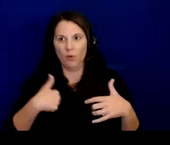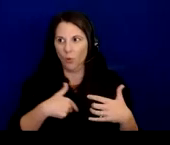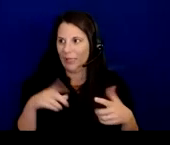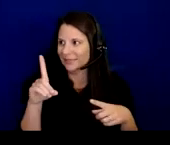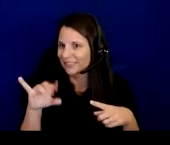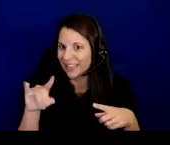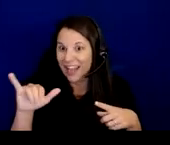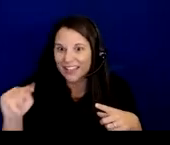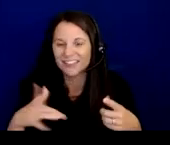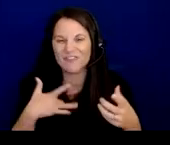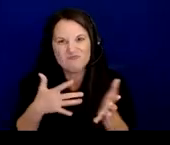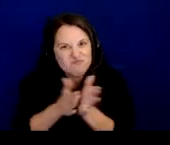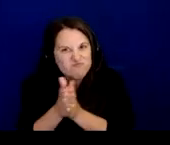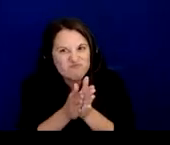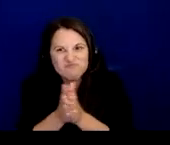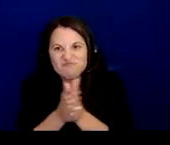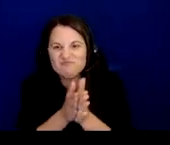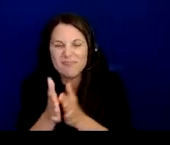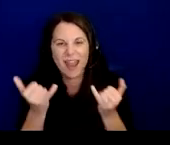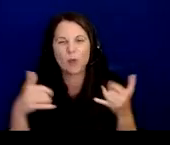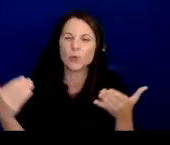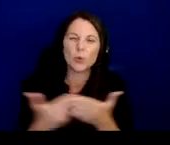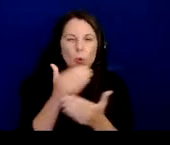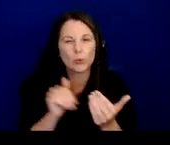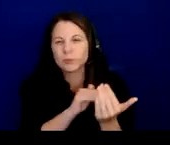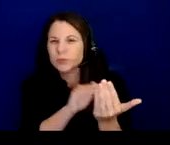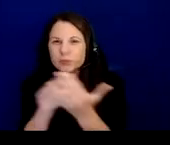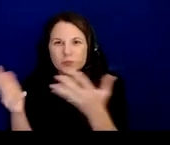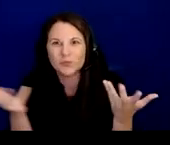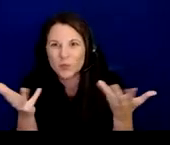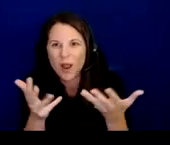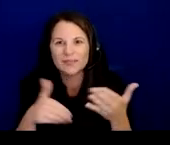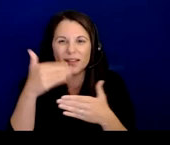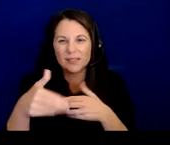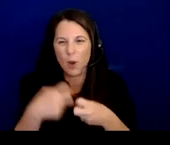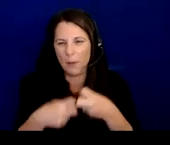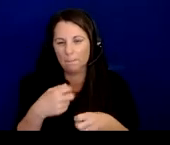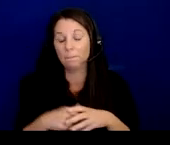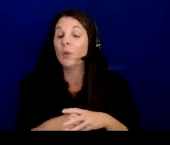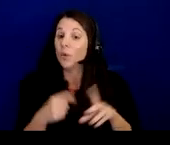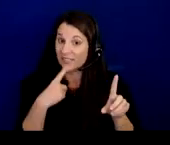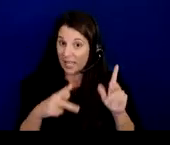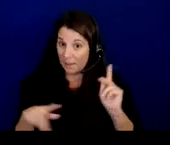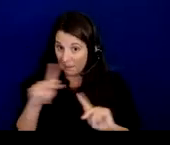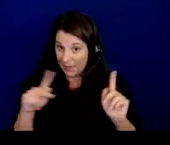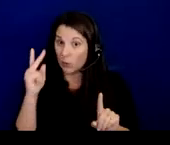let's tackle something else. When when people see that, I say people because it's young, older,